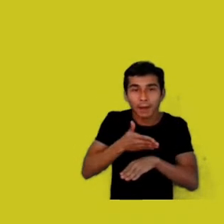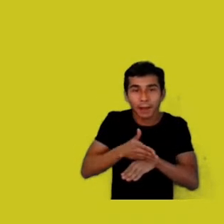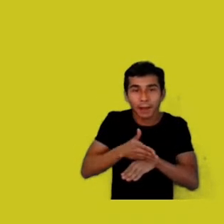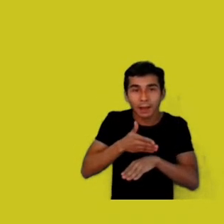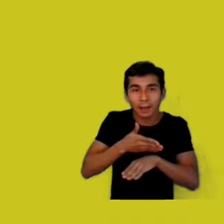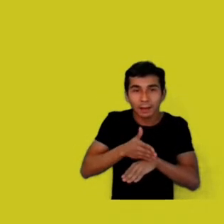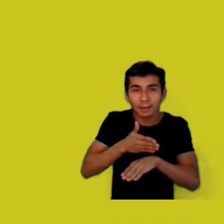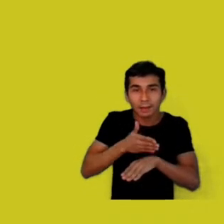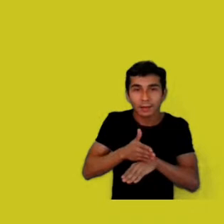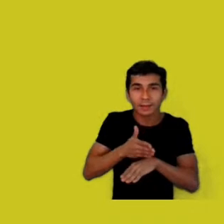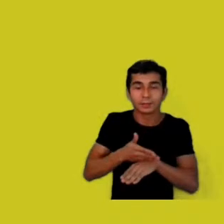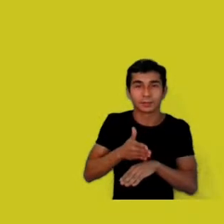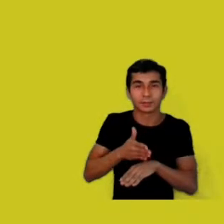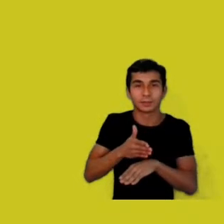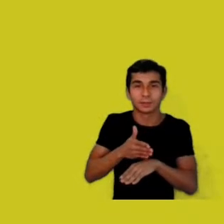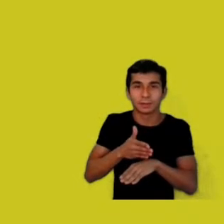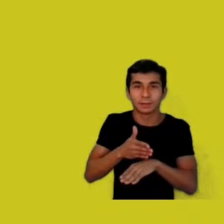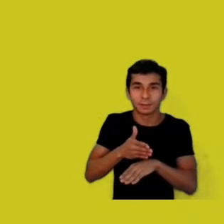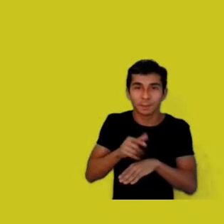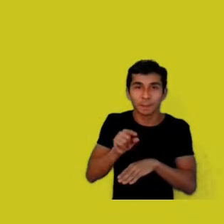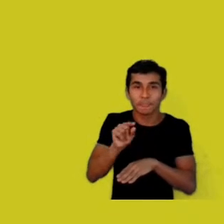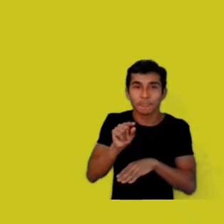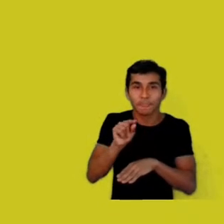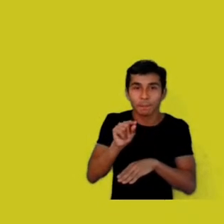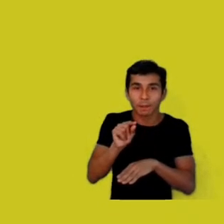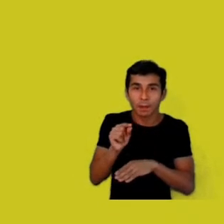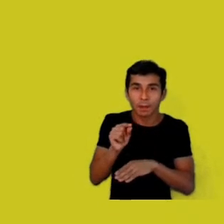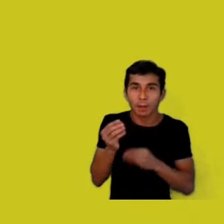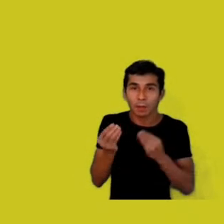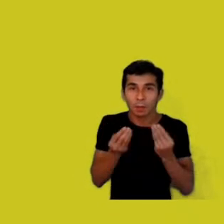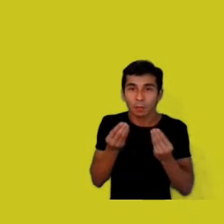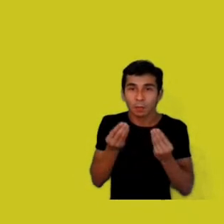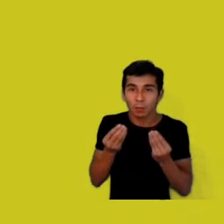around this reception and emission of frequencies.